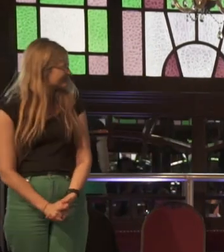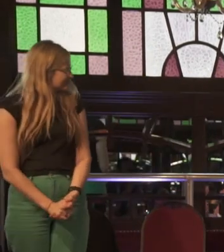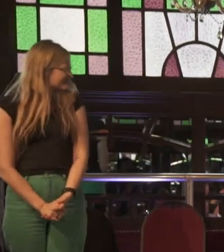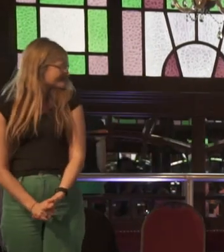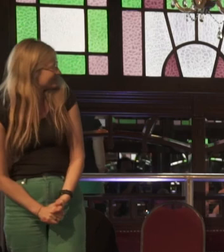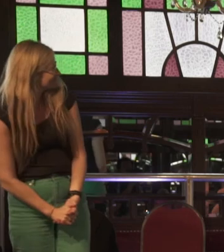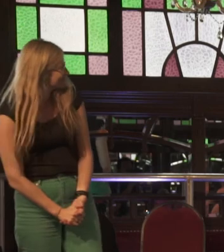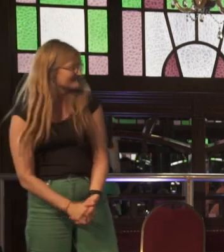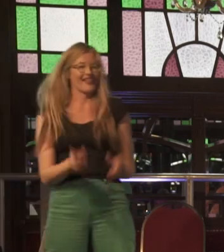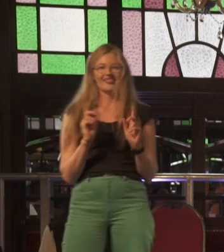There we are, brilliant.